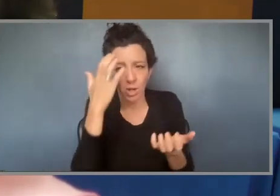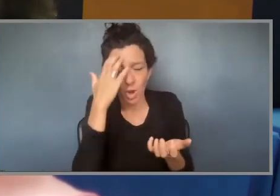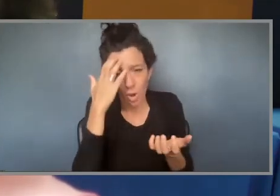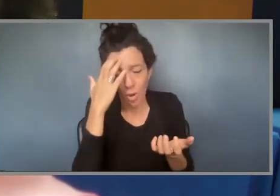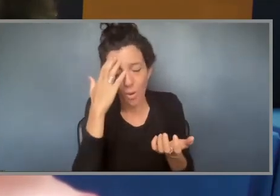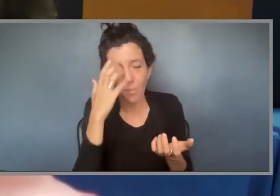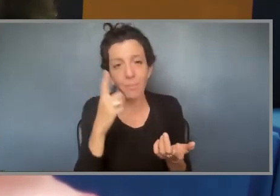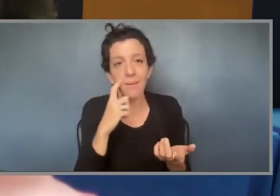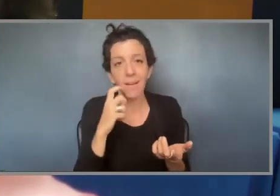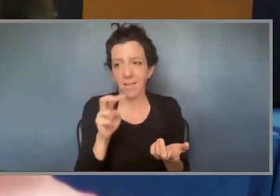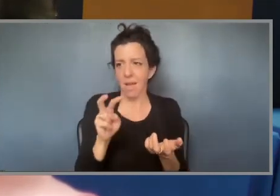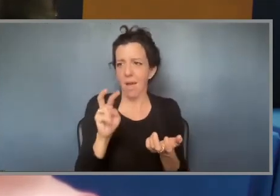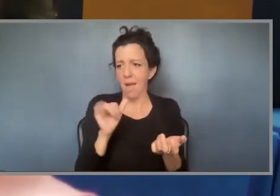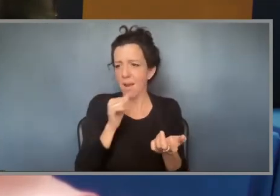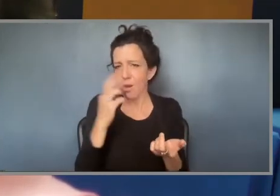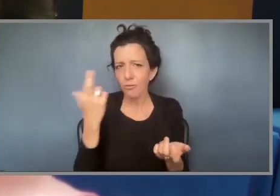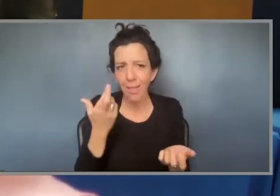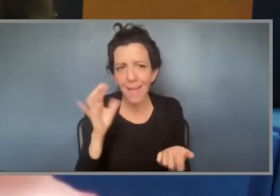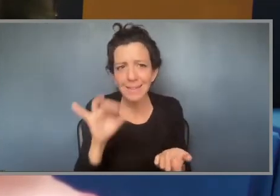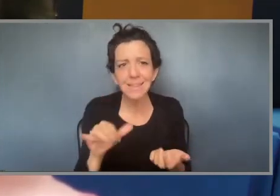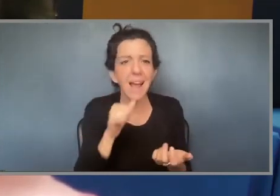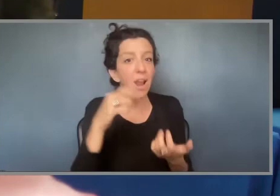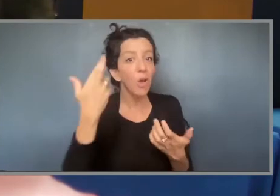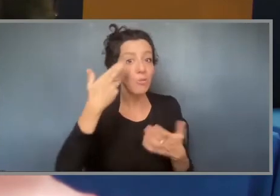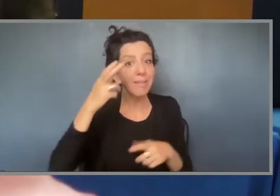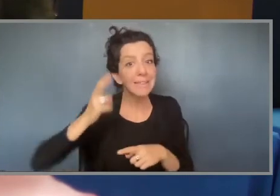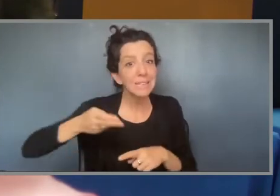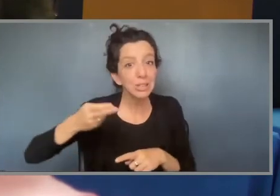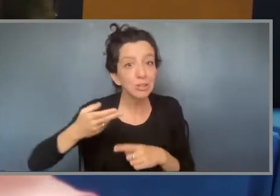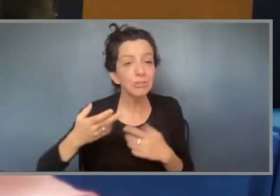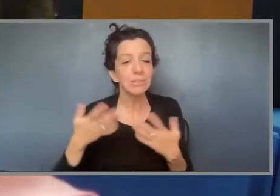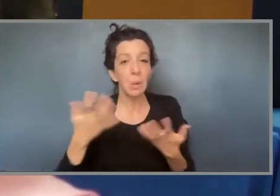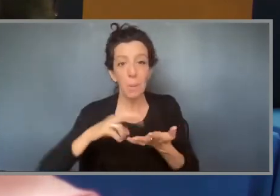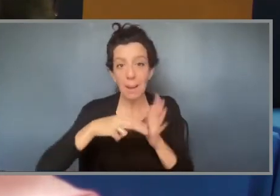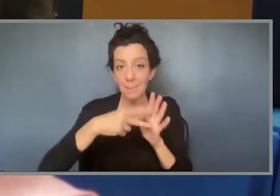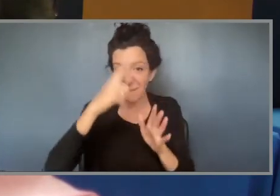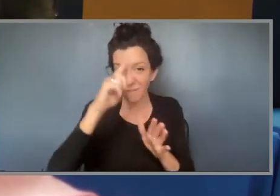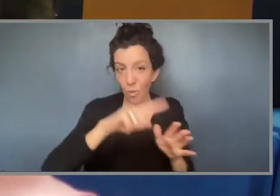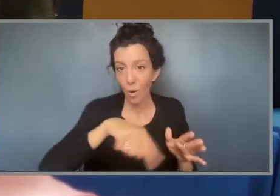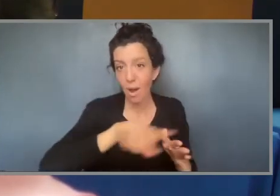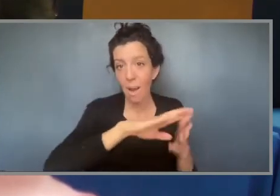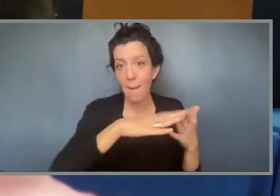Studio: Those are things we really want to know, because it's like oh wow I didn't realize that or what the history